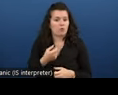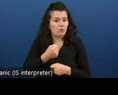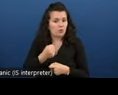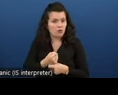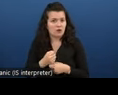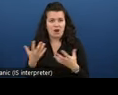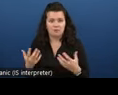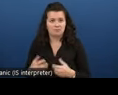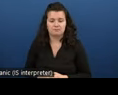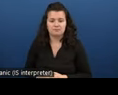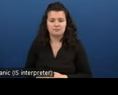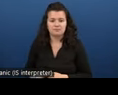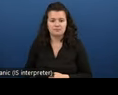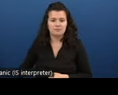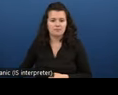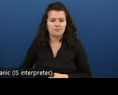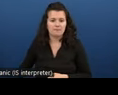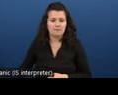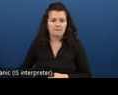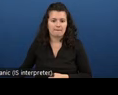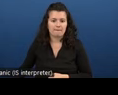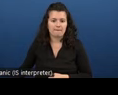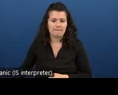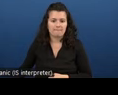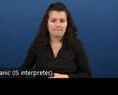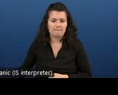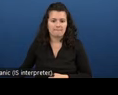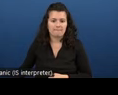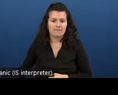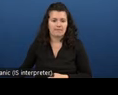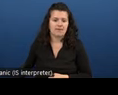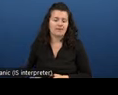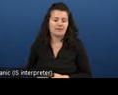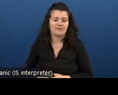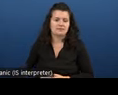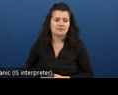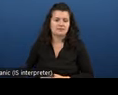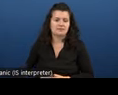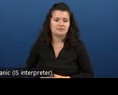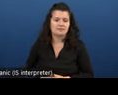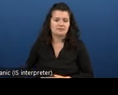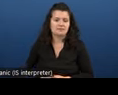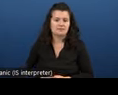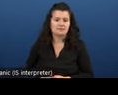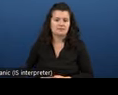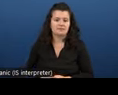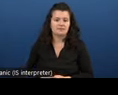this space is very much around it, in recognizing that we're working within a system that needs